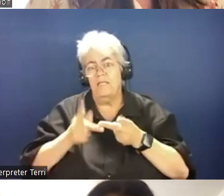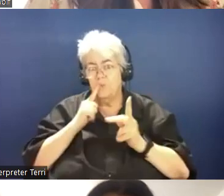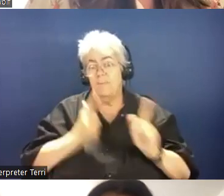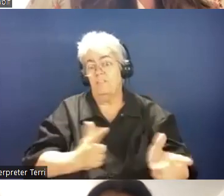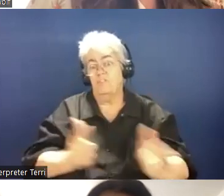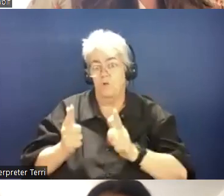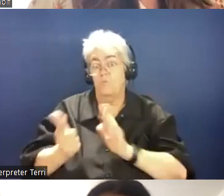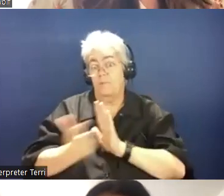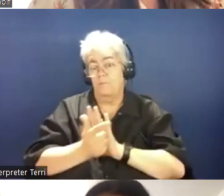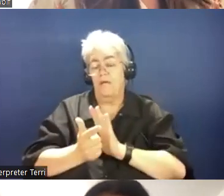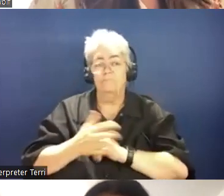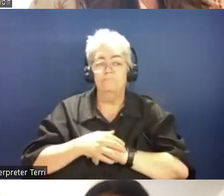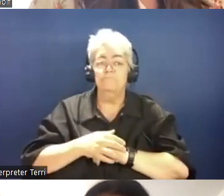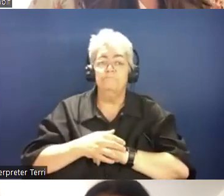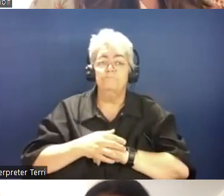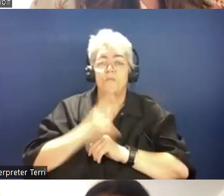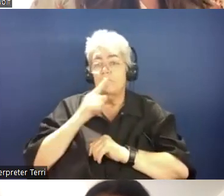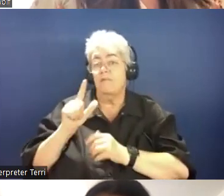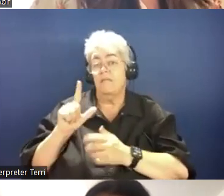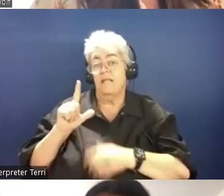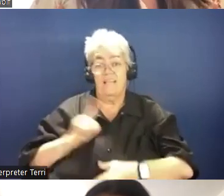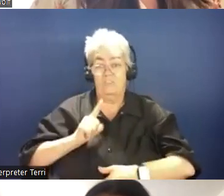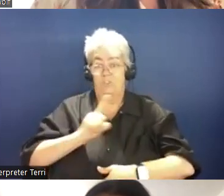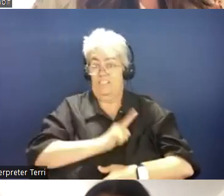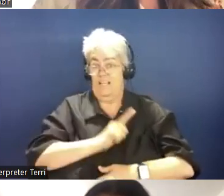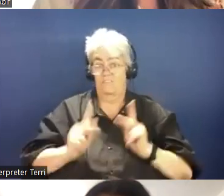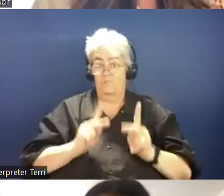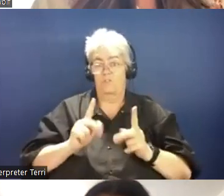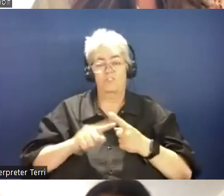However, the legislative sponsors felt like it was too important to compromise